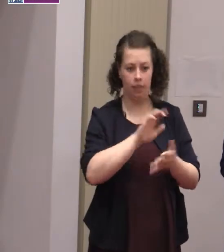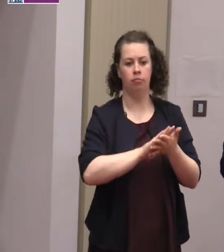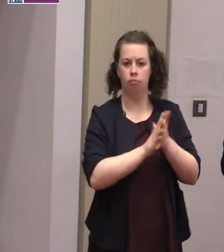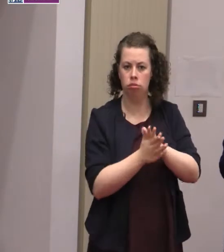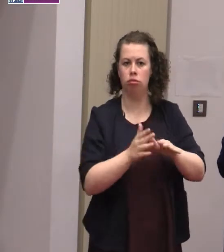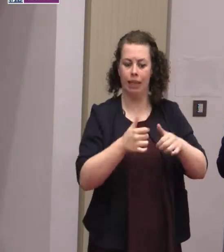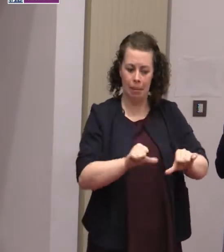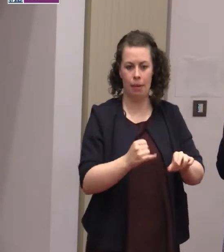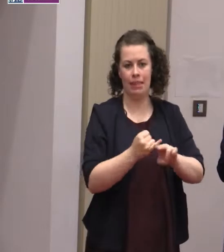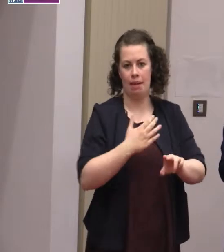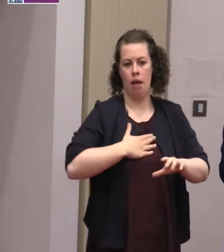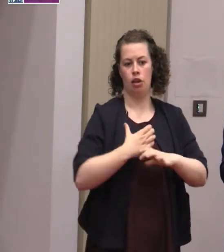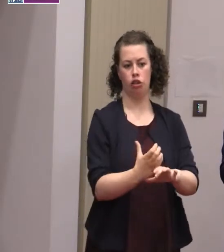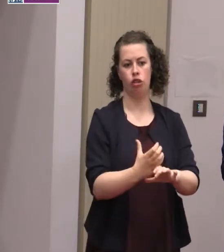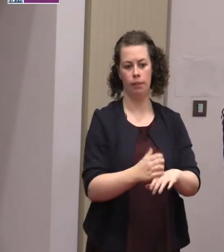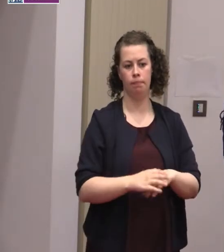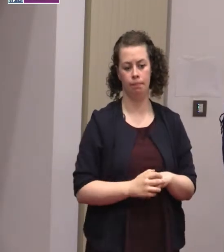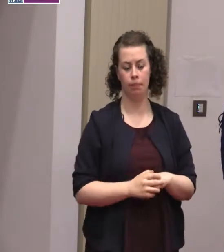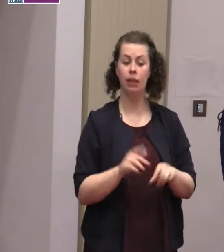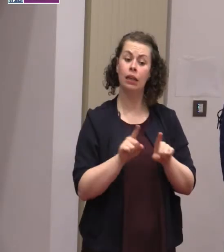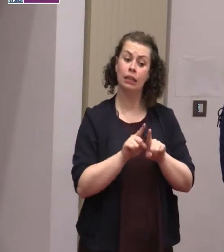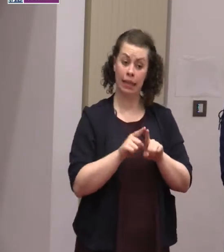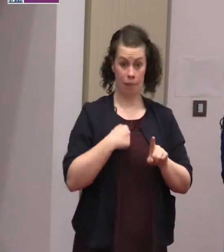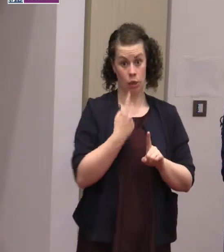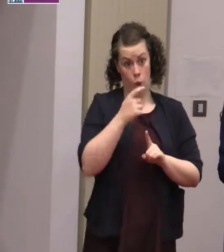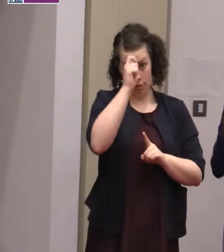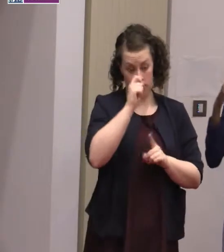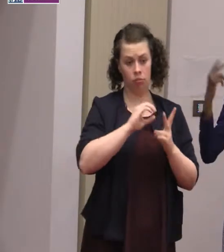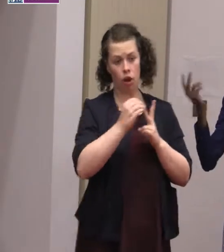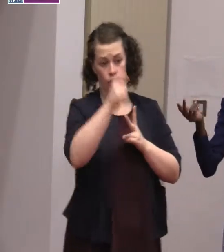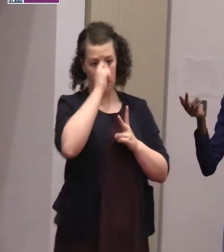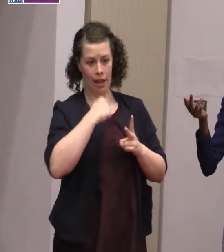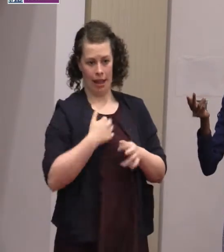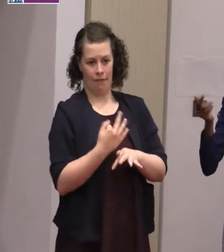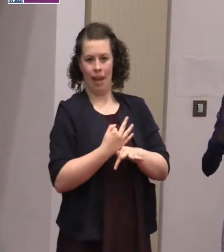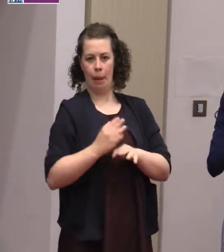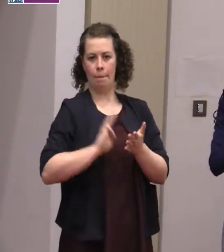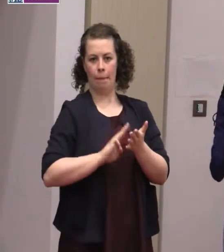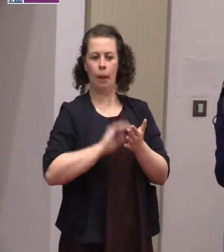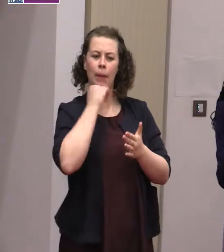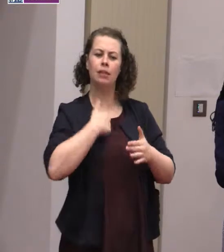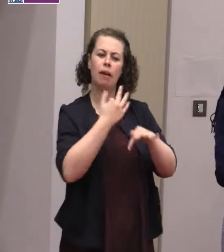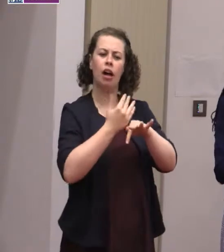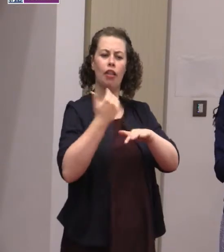I also come to this is a family member – my father has a disability, so this whole question